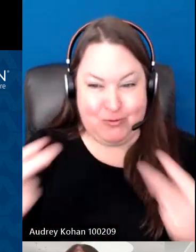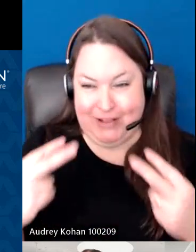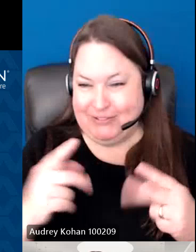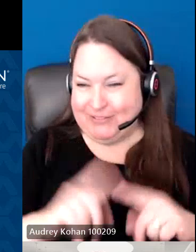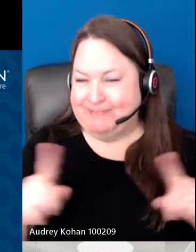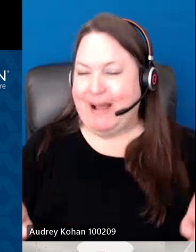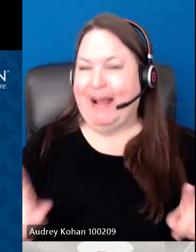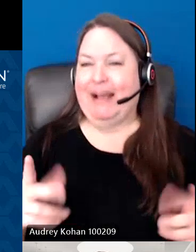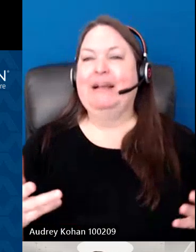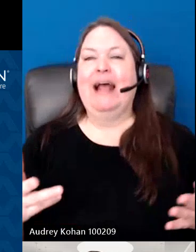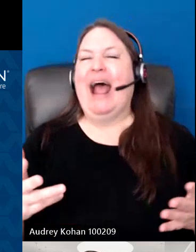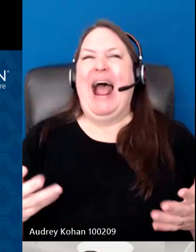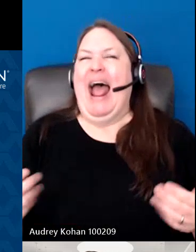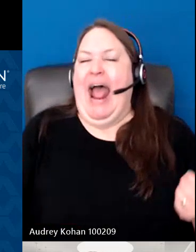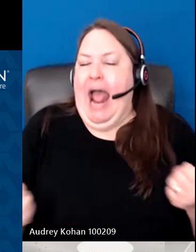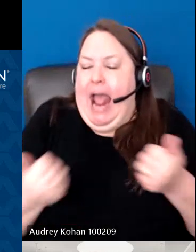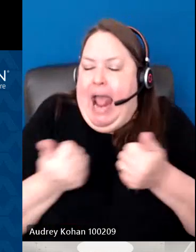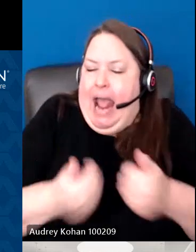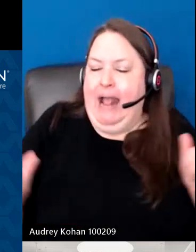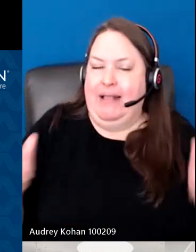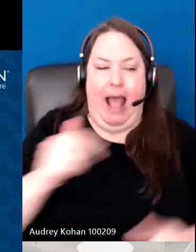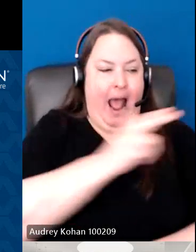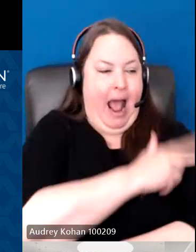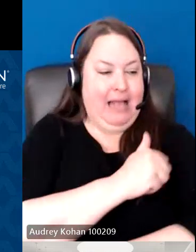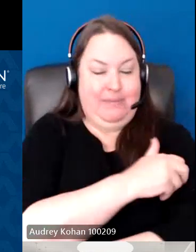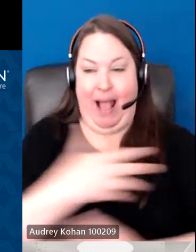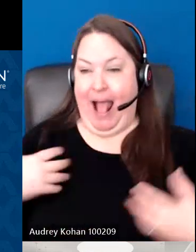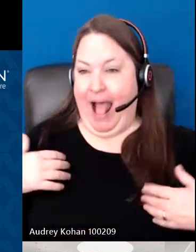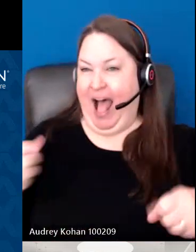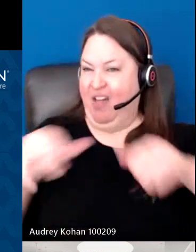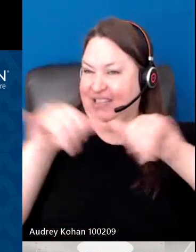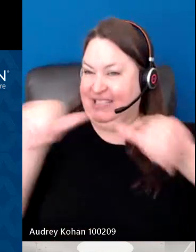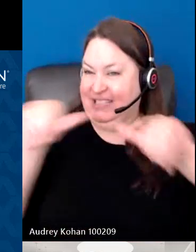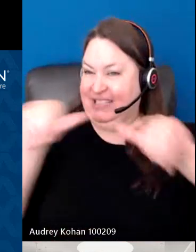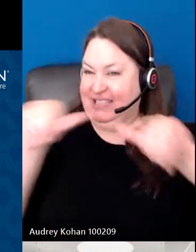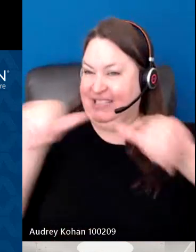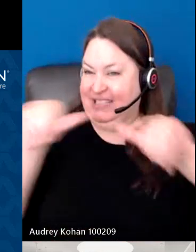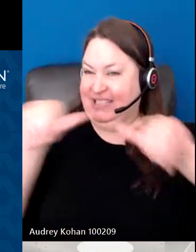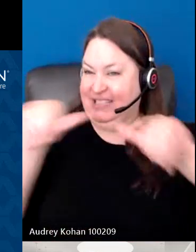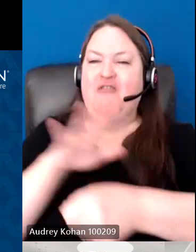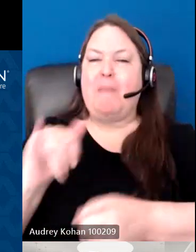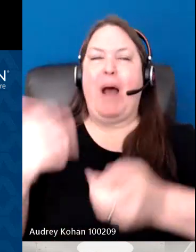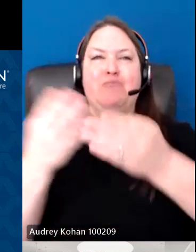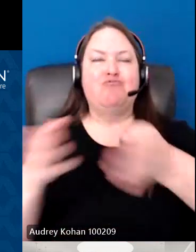know anything that a hospital or health system does is covered by these broad-based prohibitions